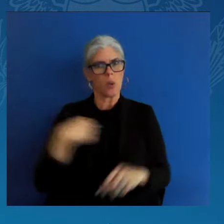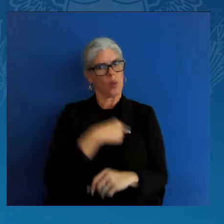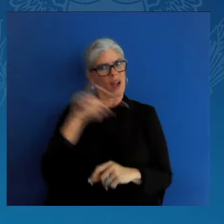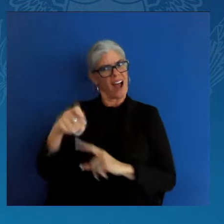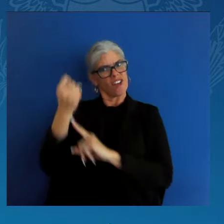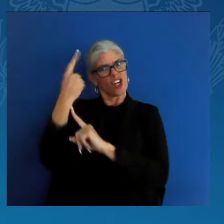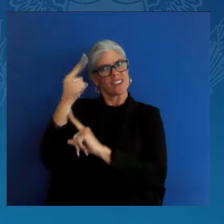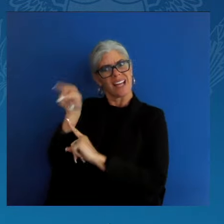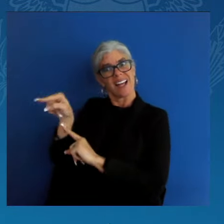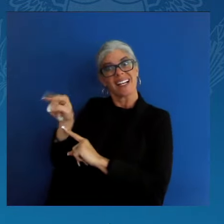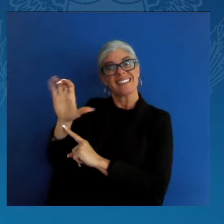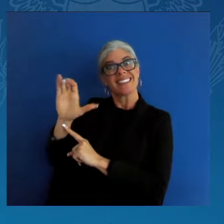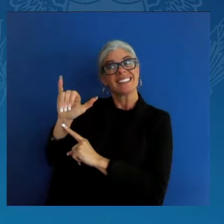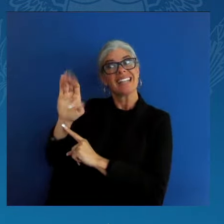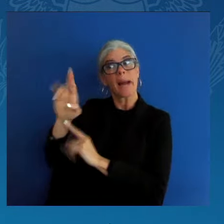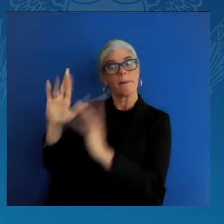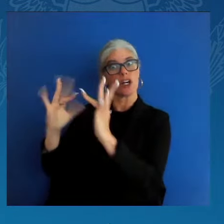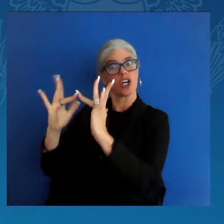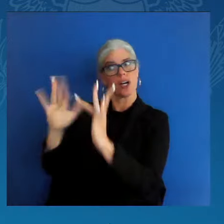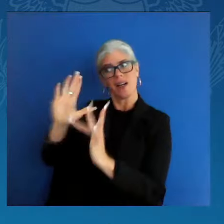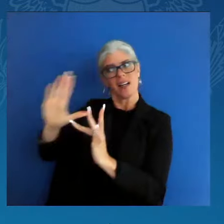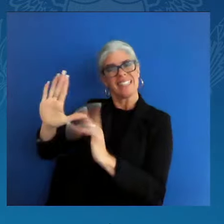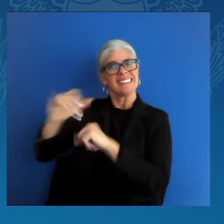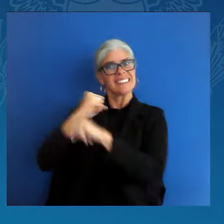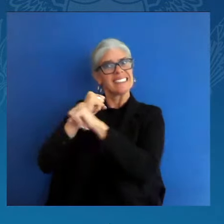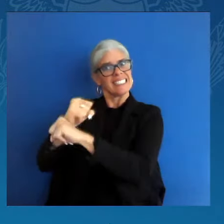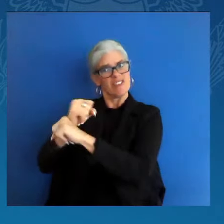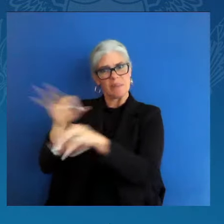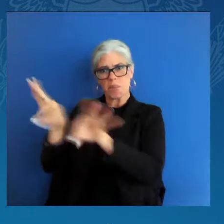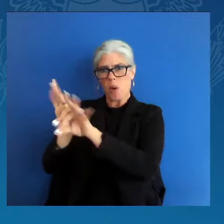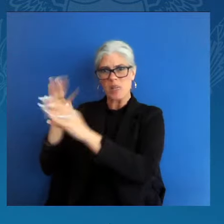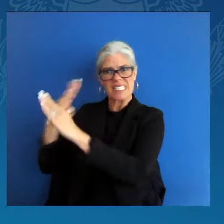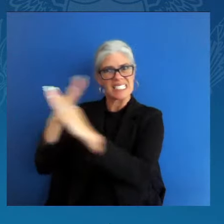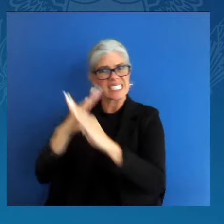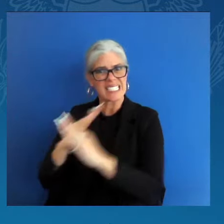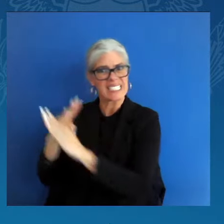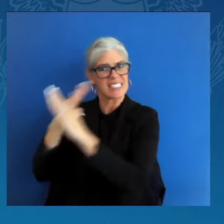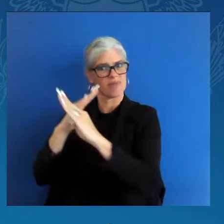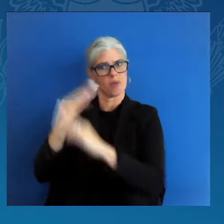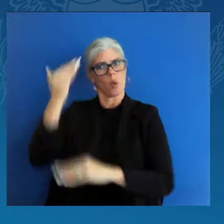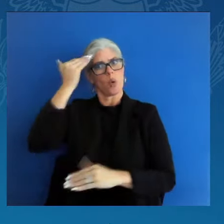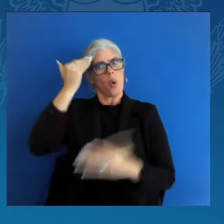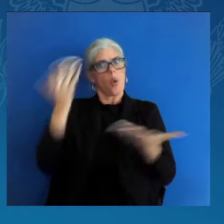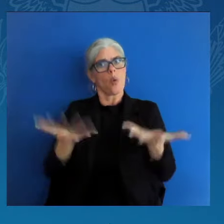particularly in the light of our increasing collaboration with and reliance on the commercial space industry,